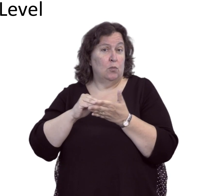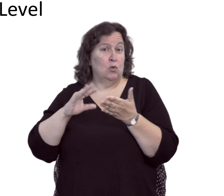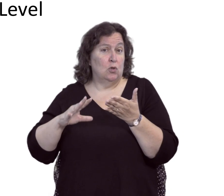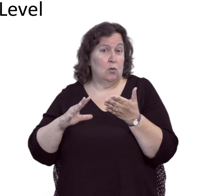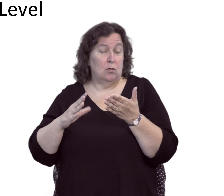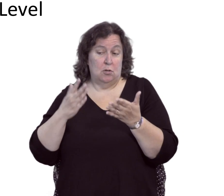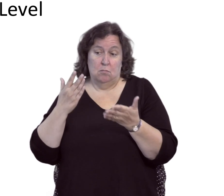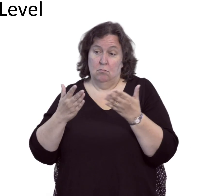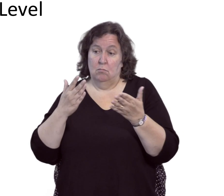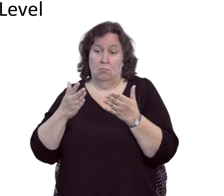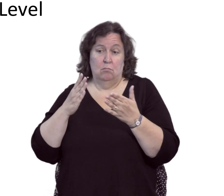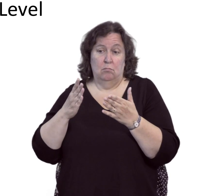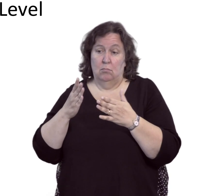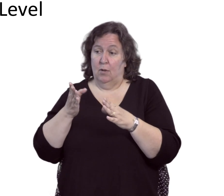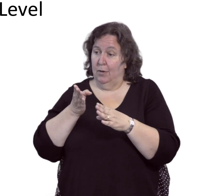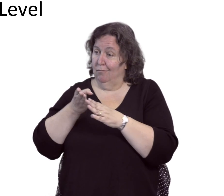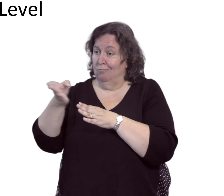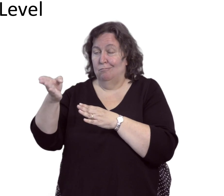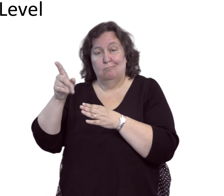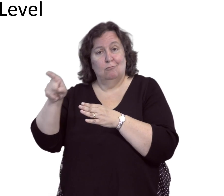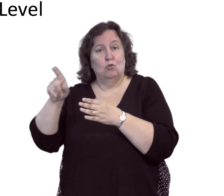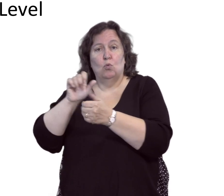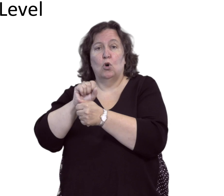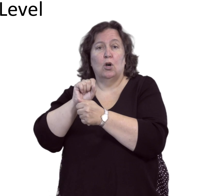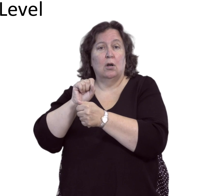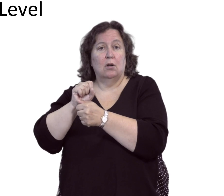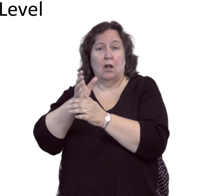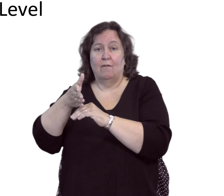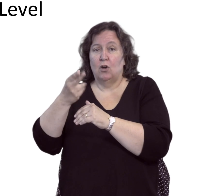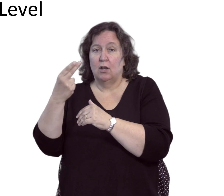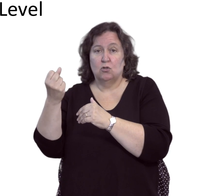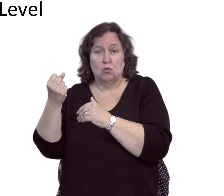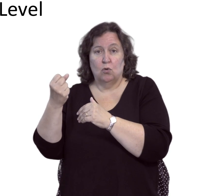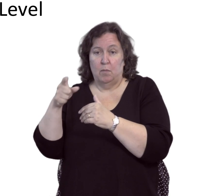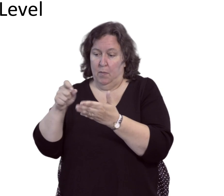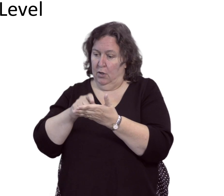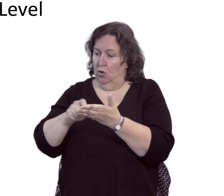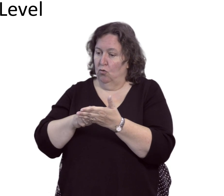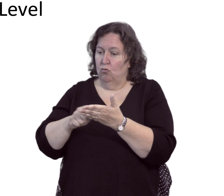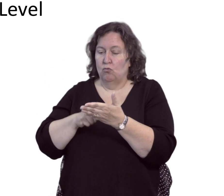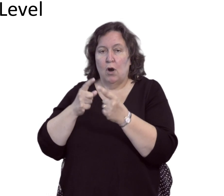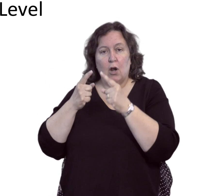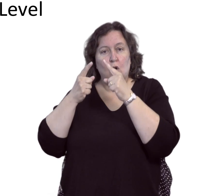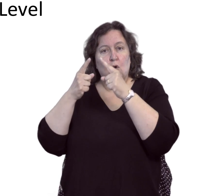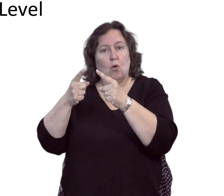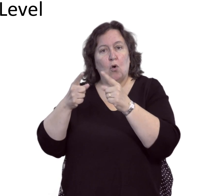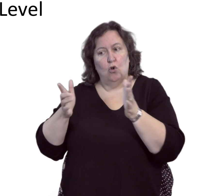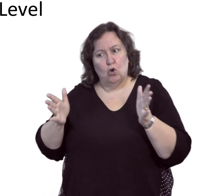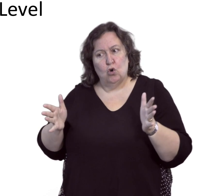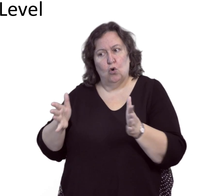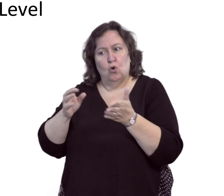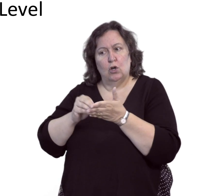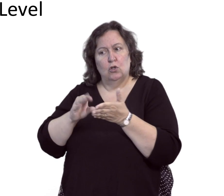For some students, that may mean moving directly into the workforce, and a goal may need to be added